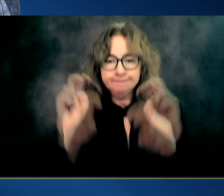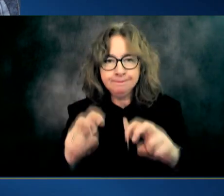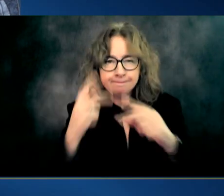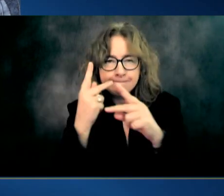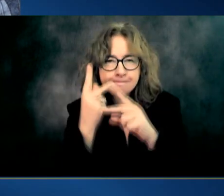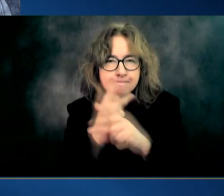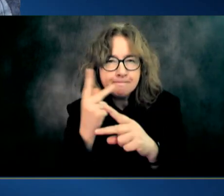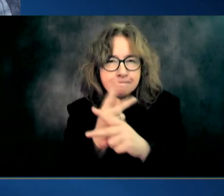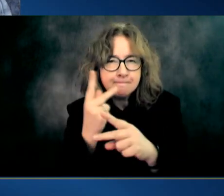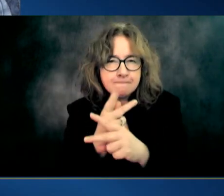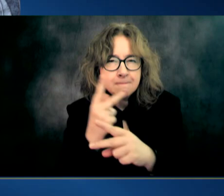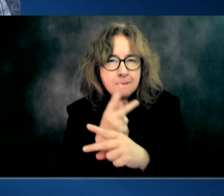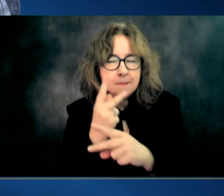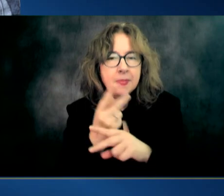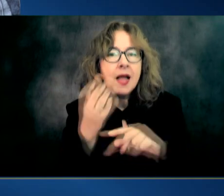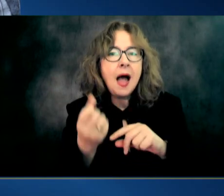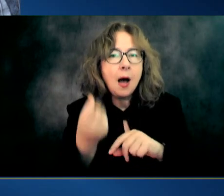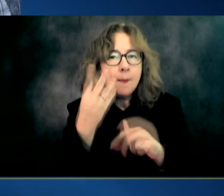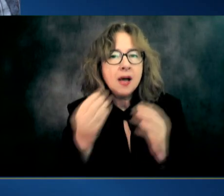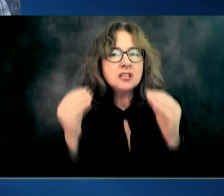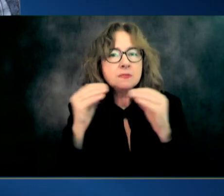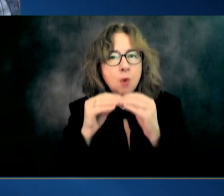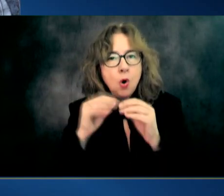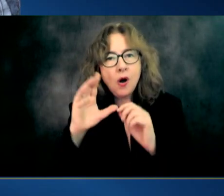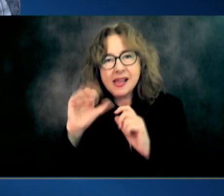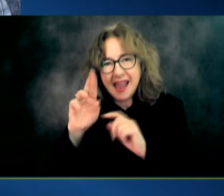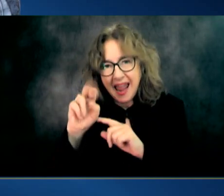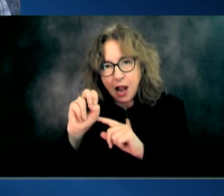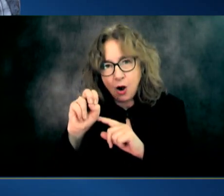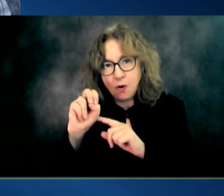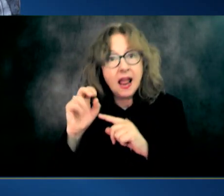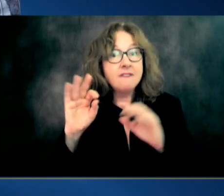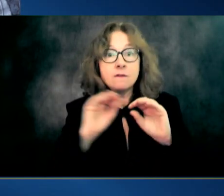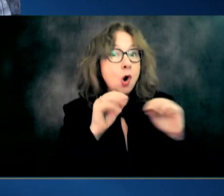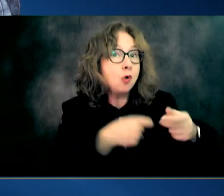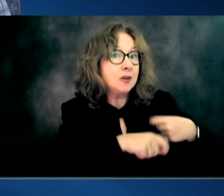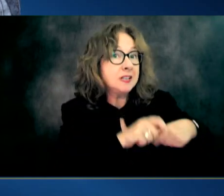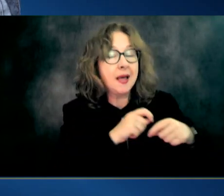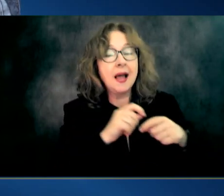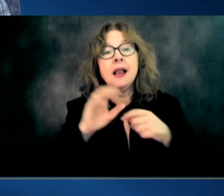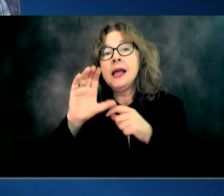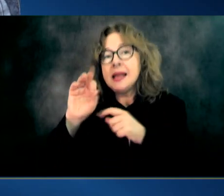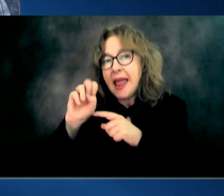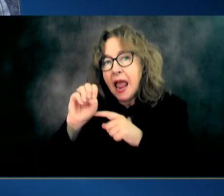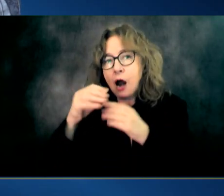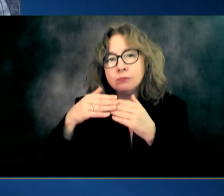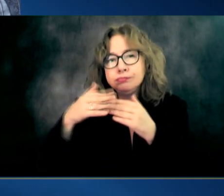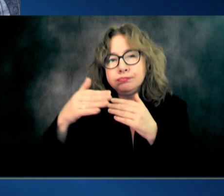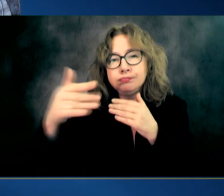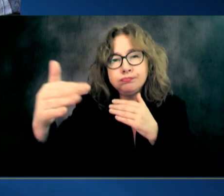lifetime of care of insuring me would cost them if they said no to the transplant then. So,